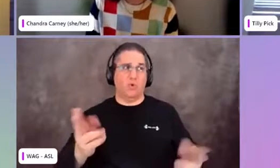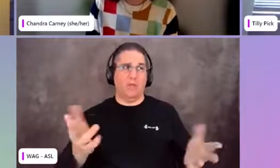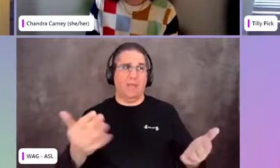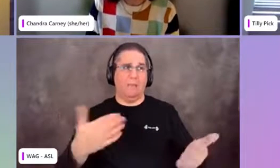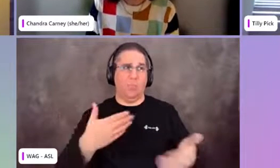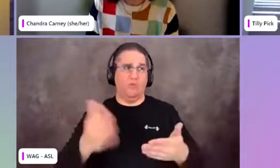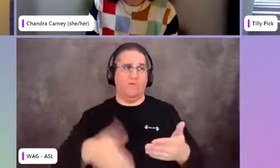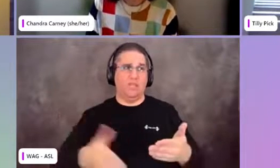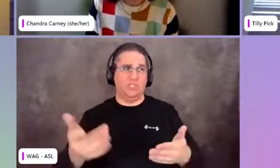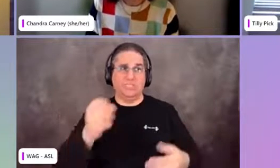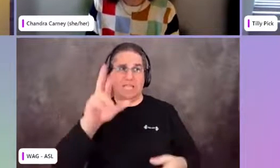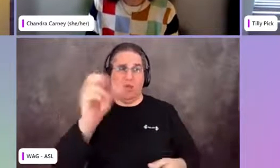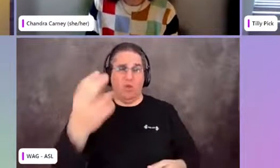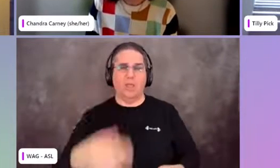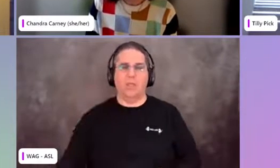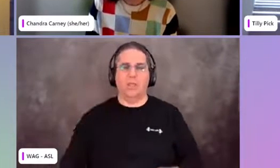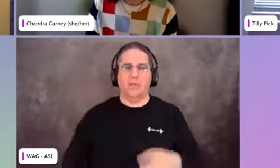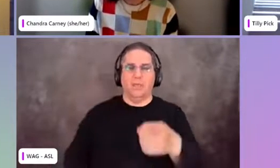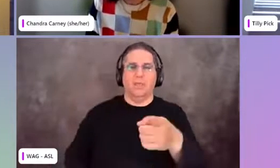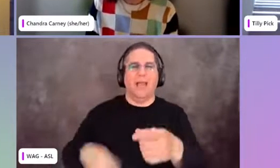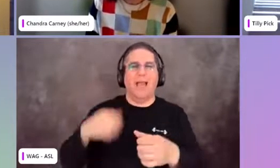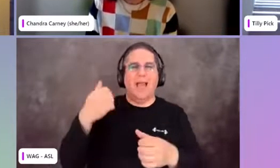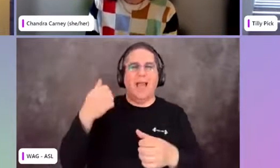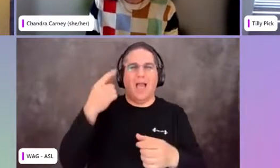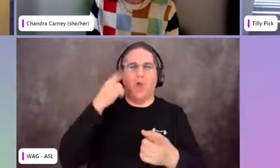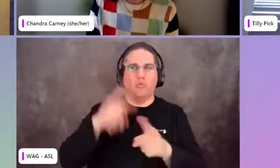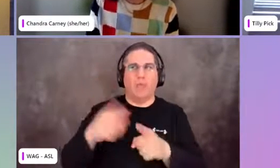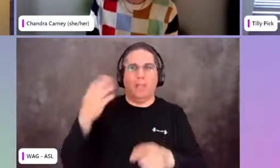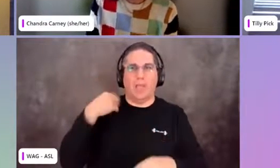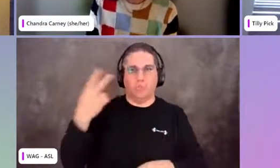is is what I found. That might be an additional thing.